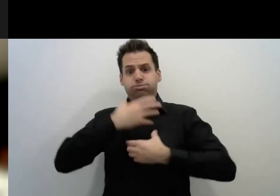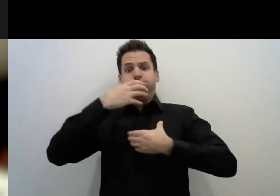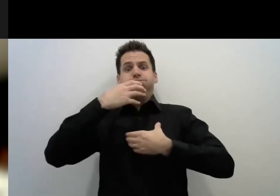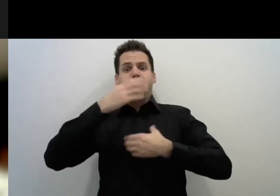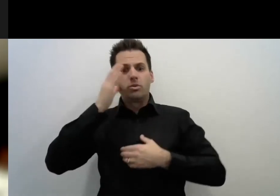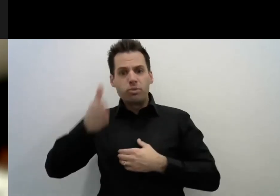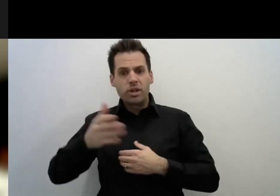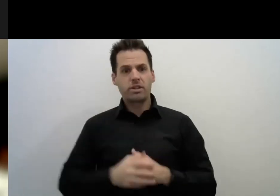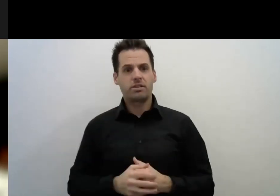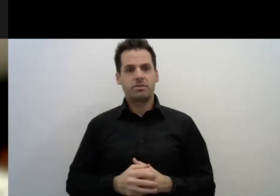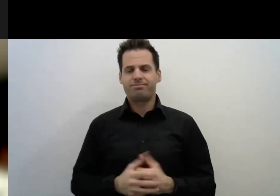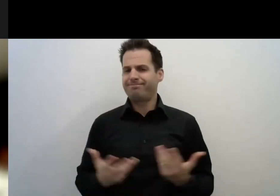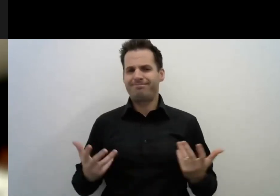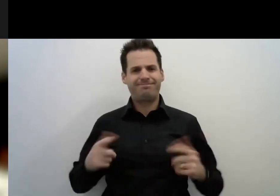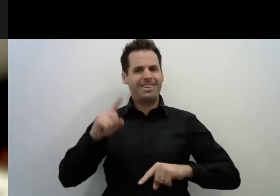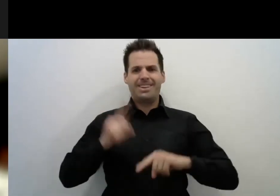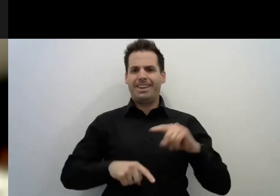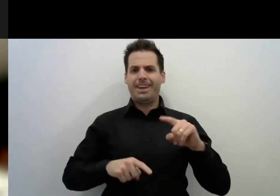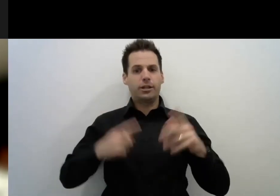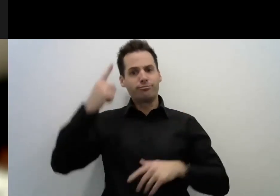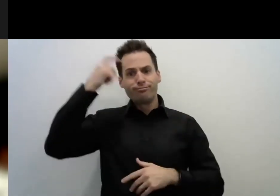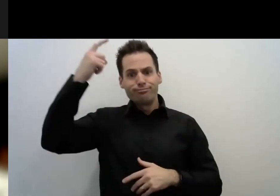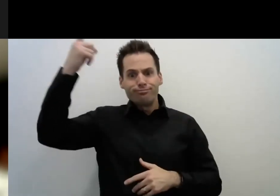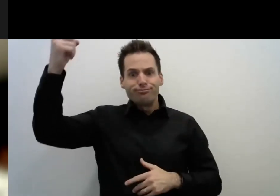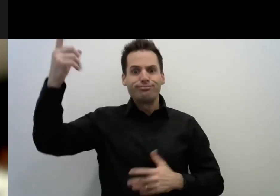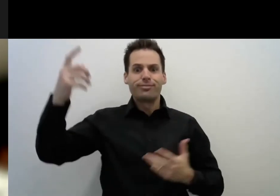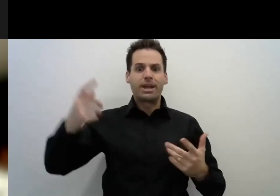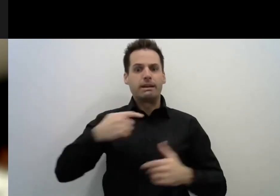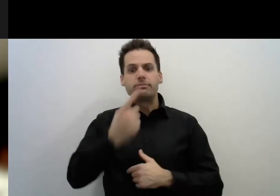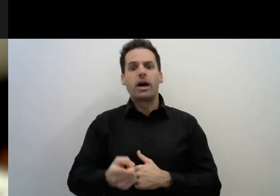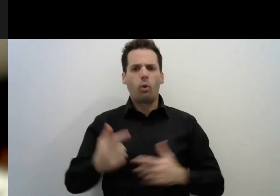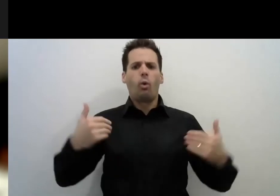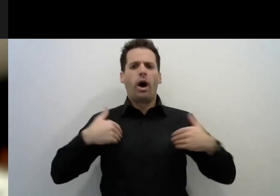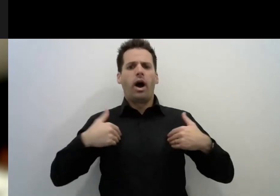so it's not something you can just dream up and say um and in that case then then you know